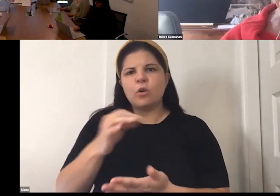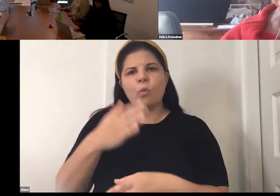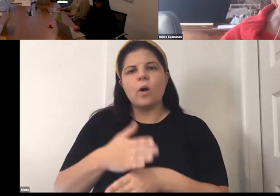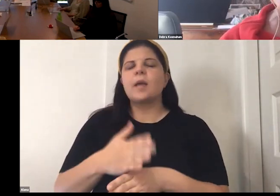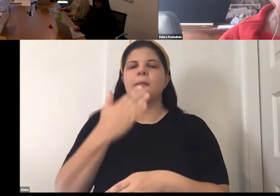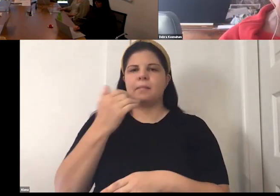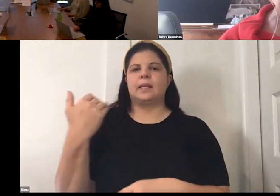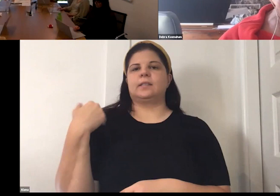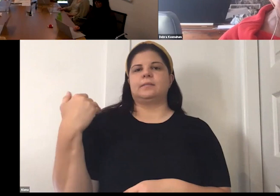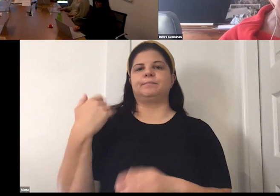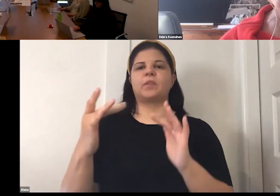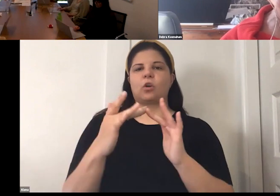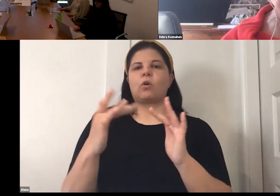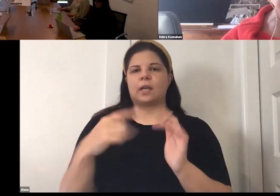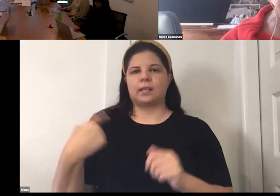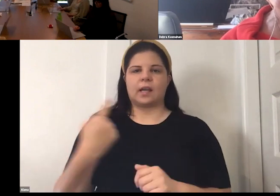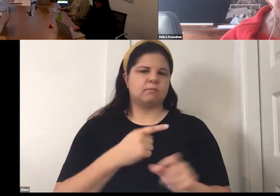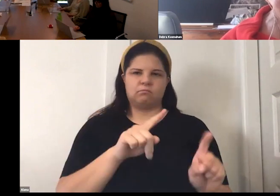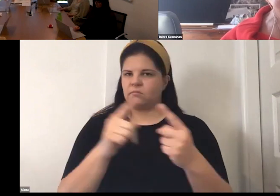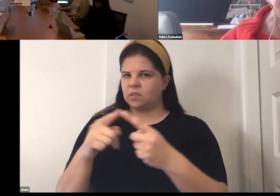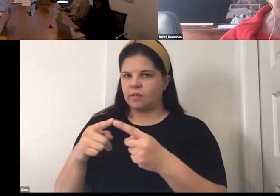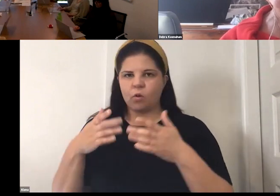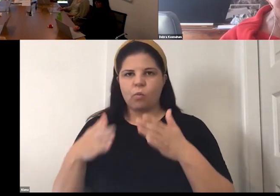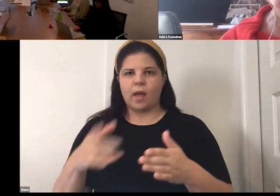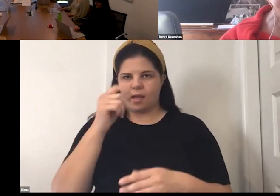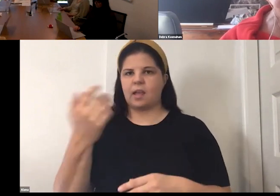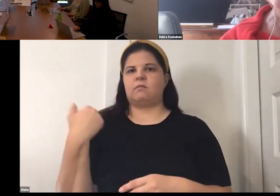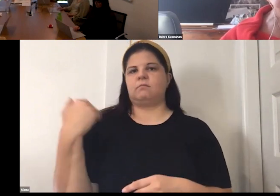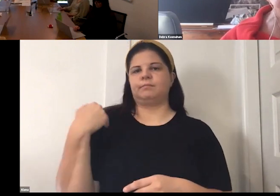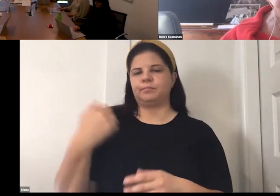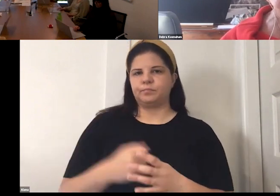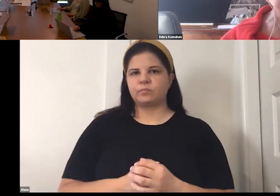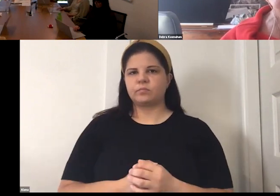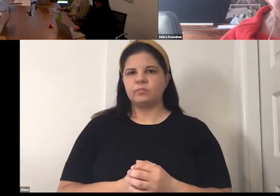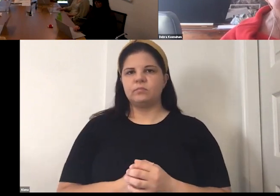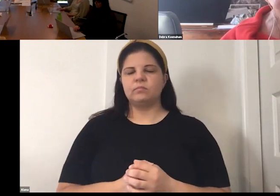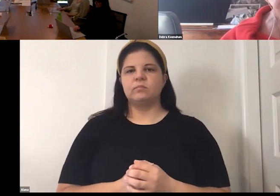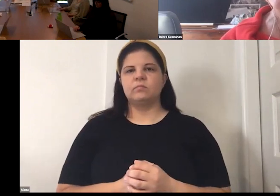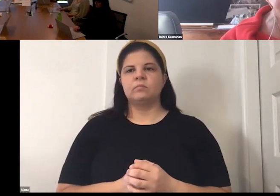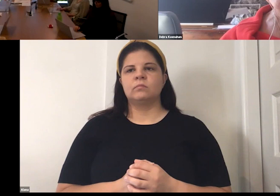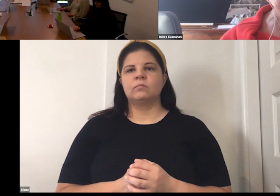There's a variety of ways you can get in contact with us.